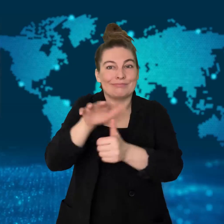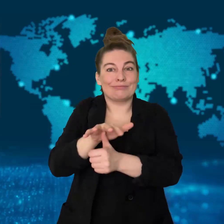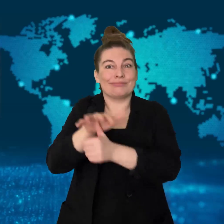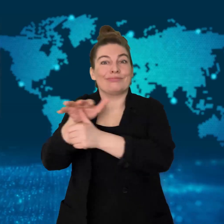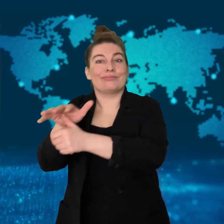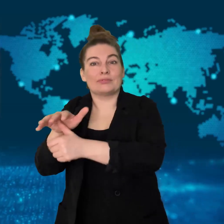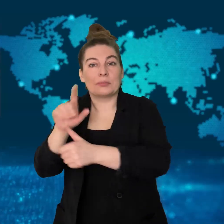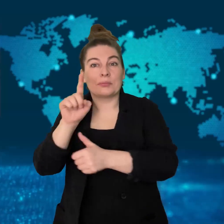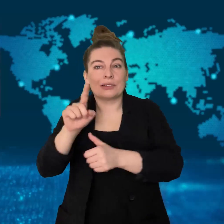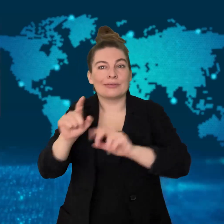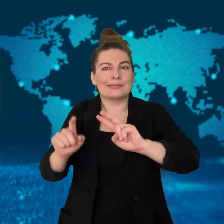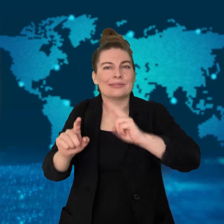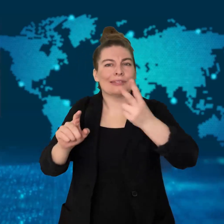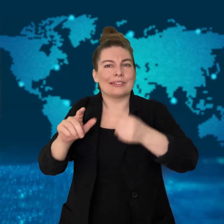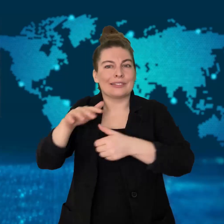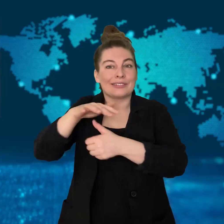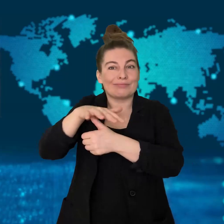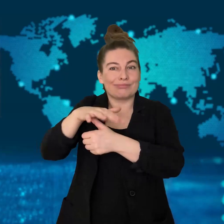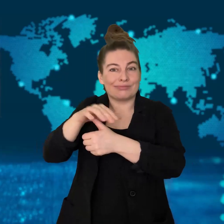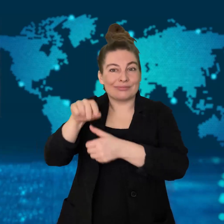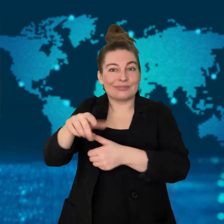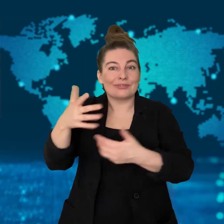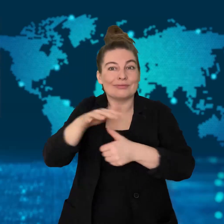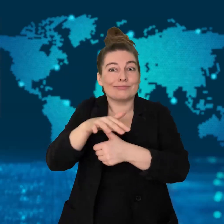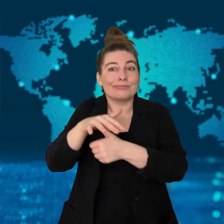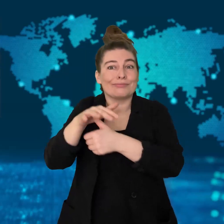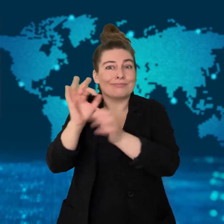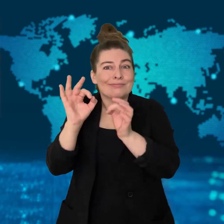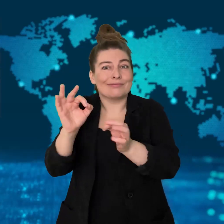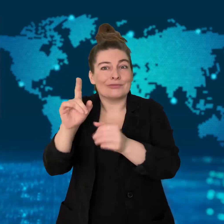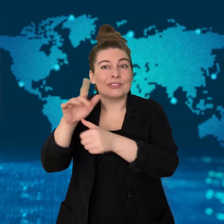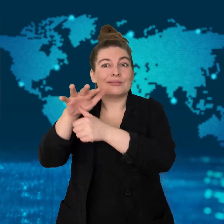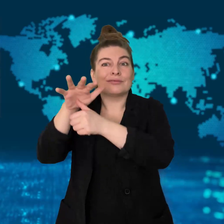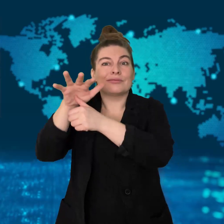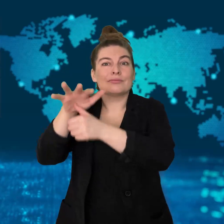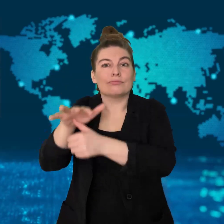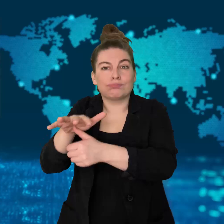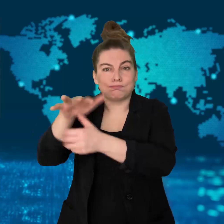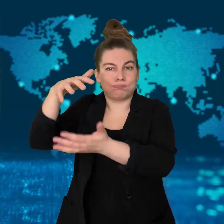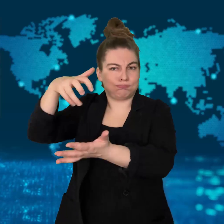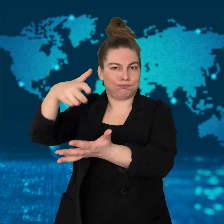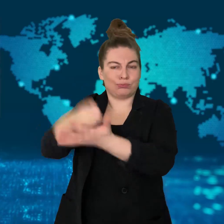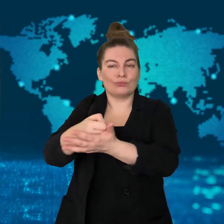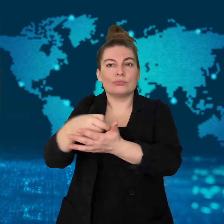There have been weeks of fighting